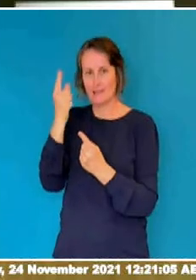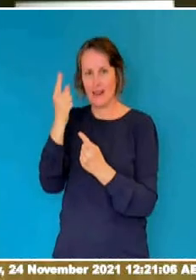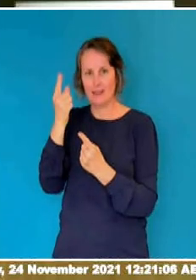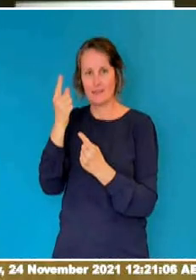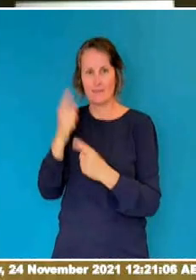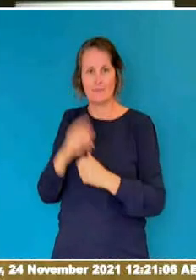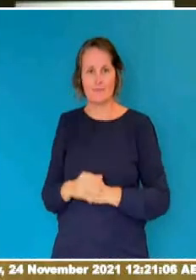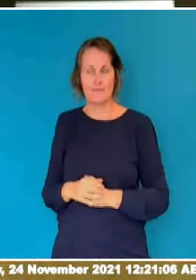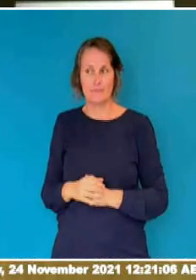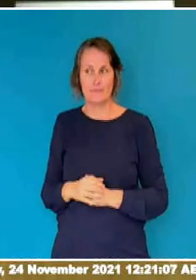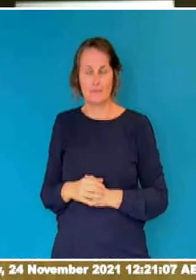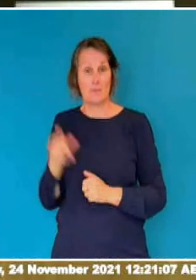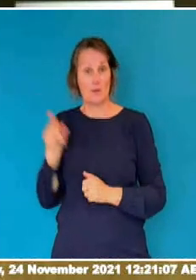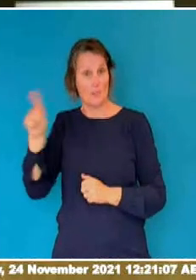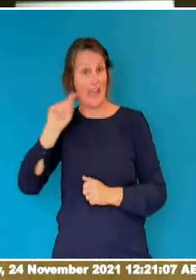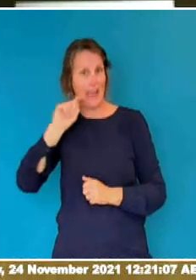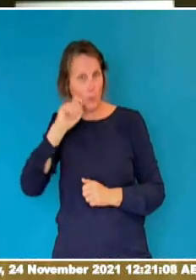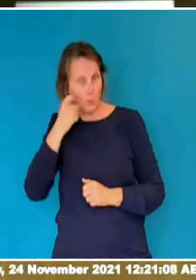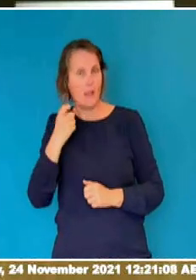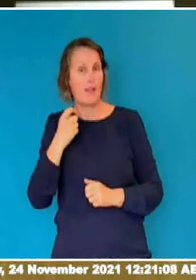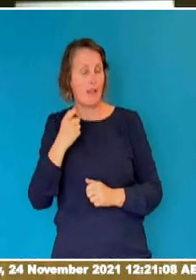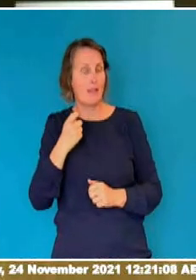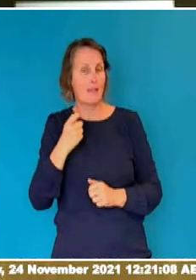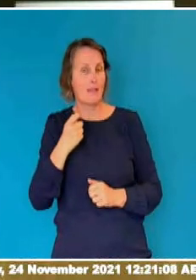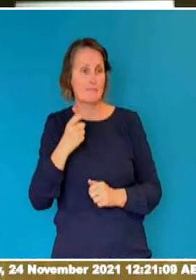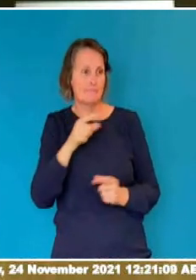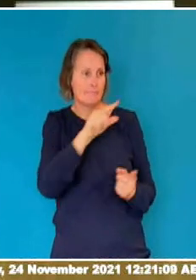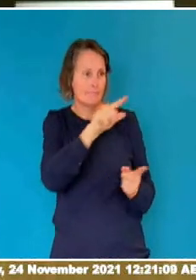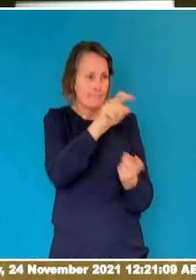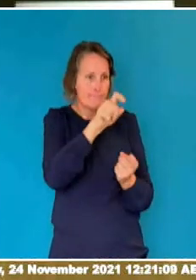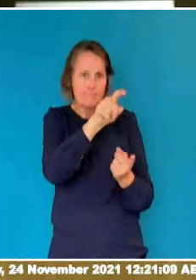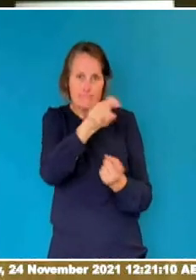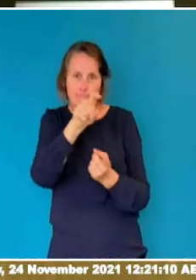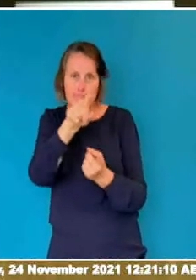recruitment process --- who is familiar with the work, but may need further information